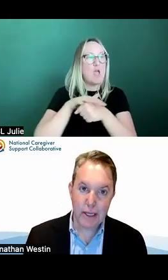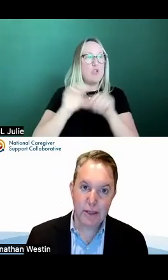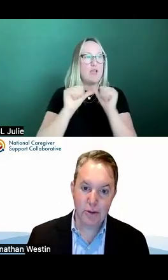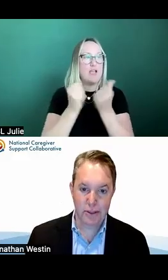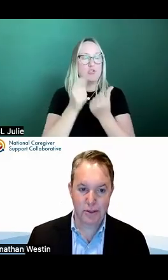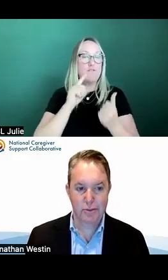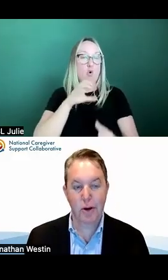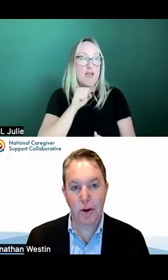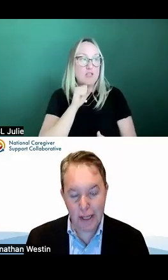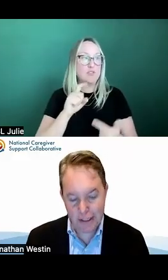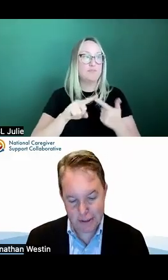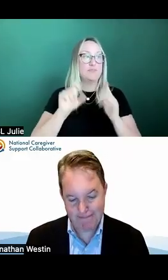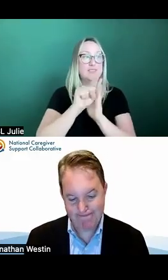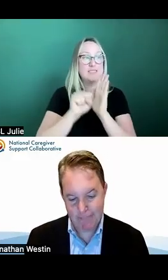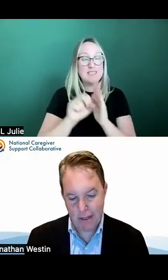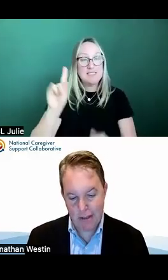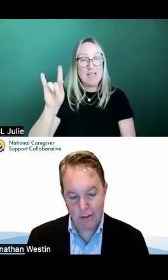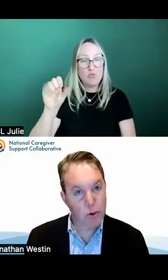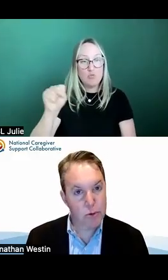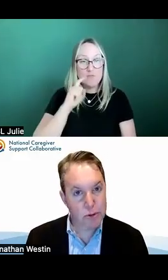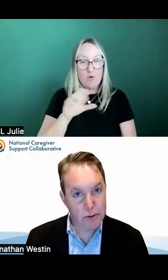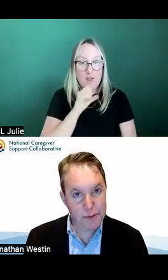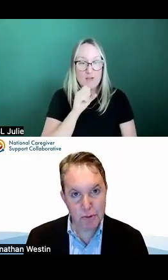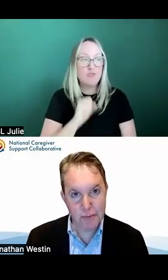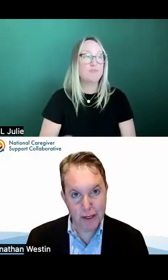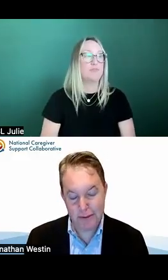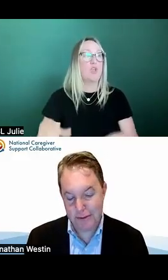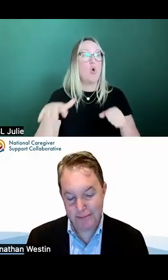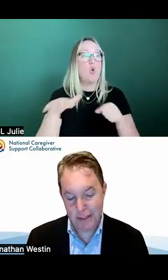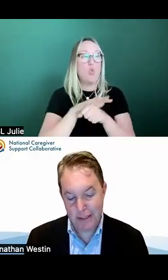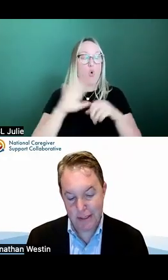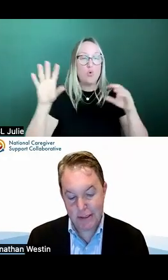State Units on Aging, local service providers,